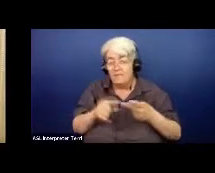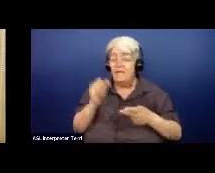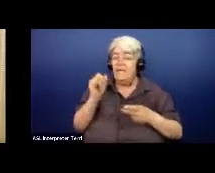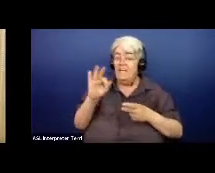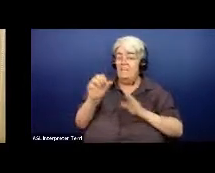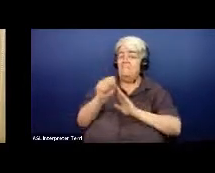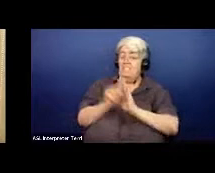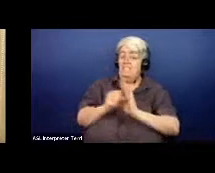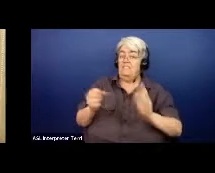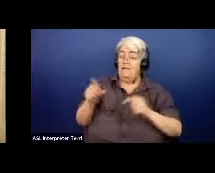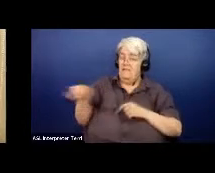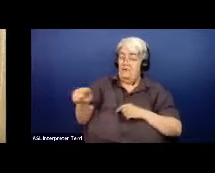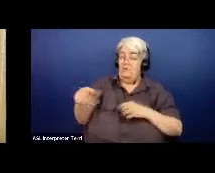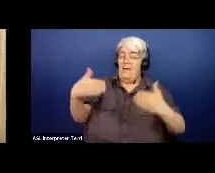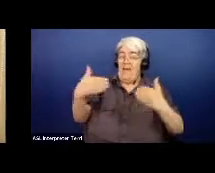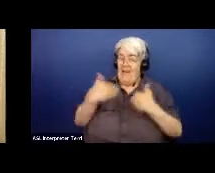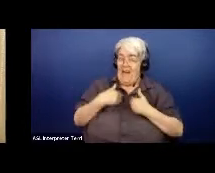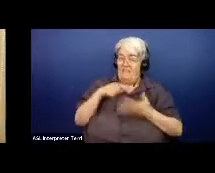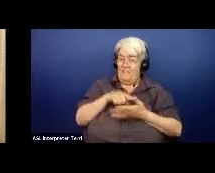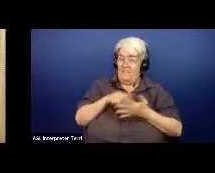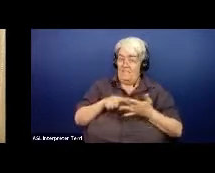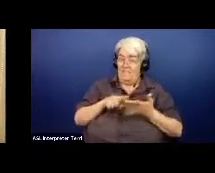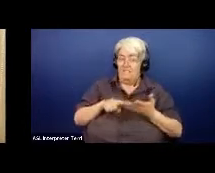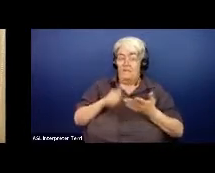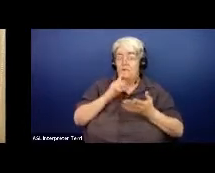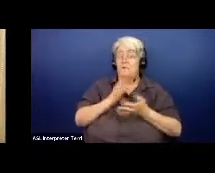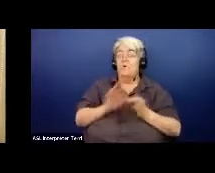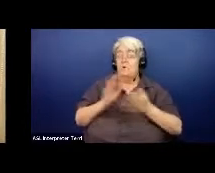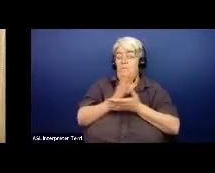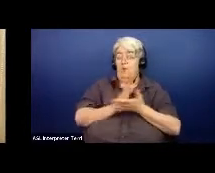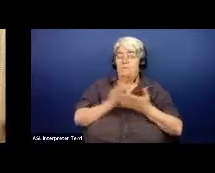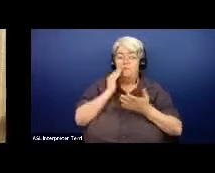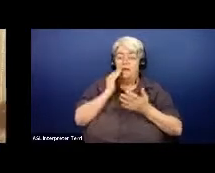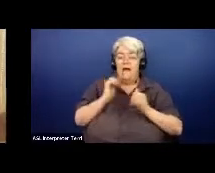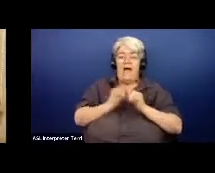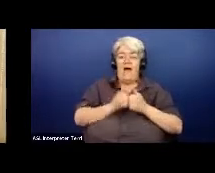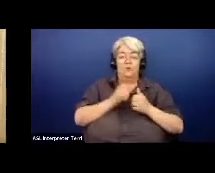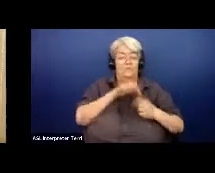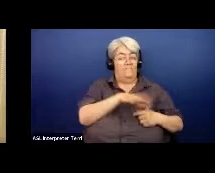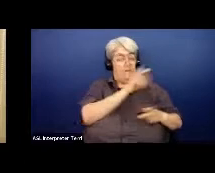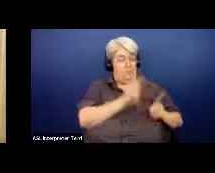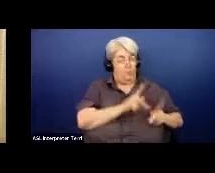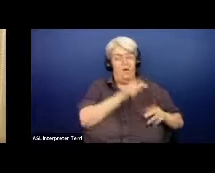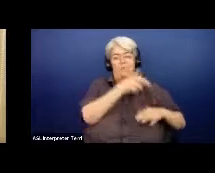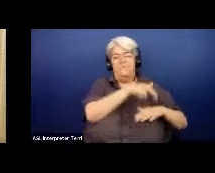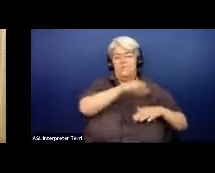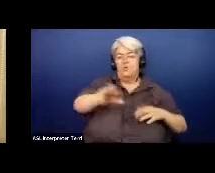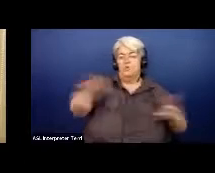services exist a really important part of the protocol is to figure out how can we see people get referred to the community-based